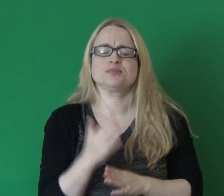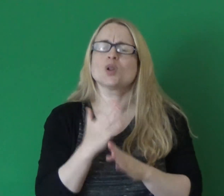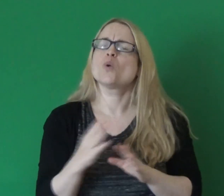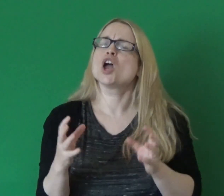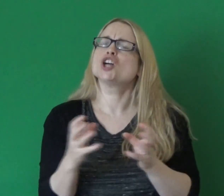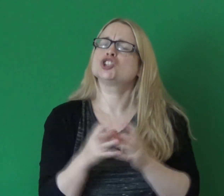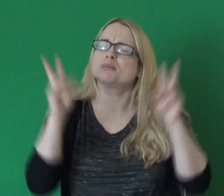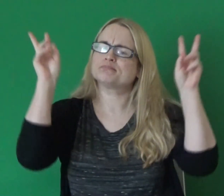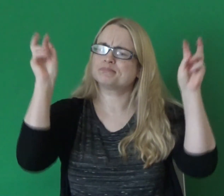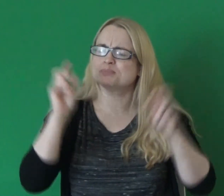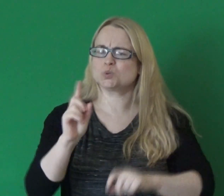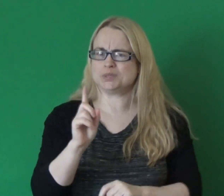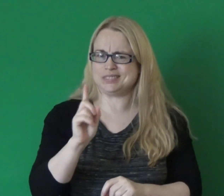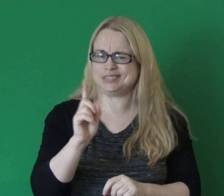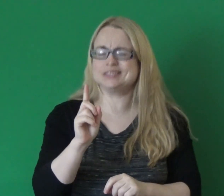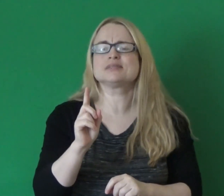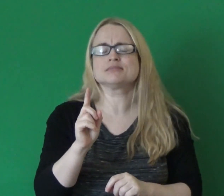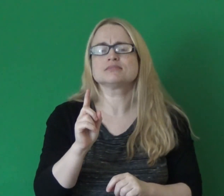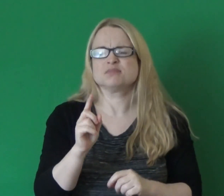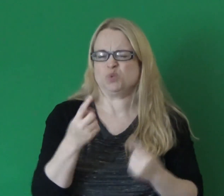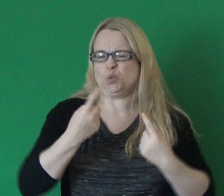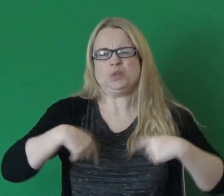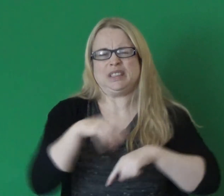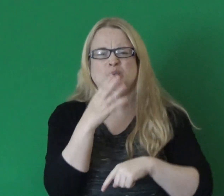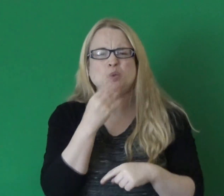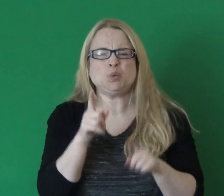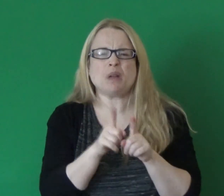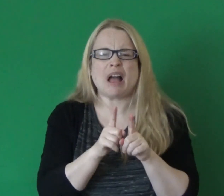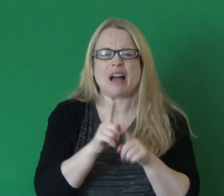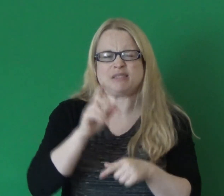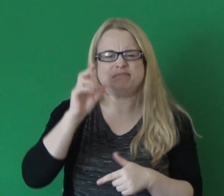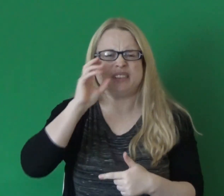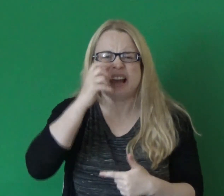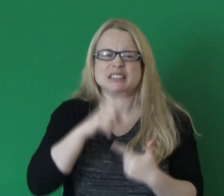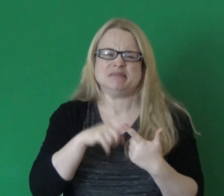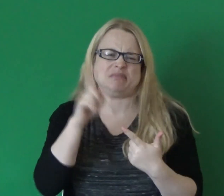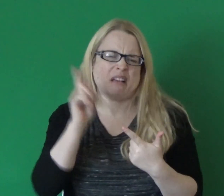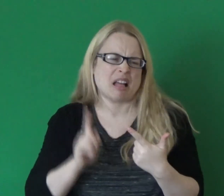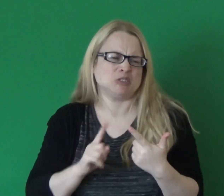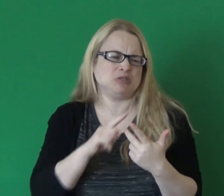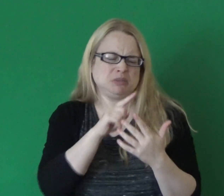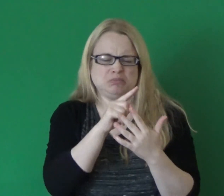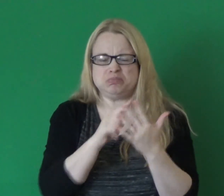The workshop will be about energy that we use such as gas, electric and other means